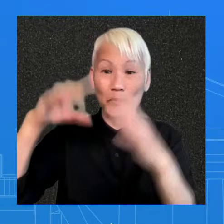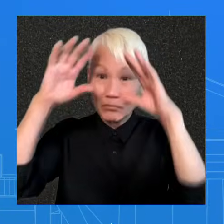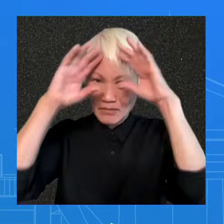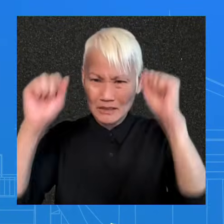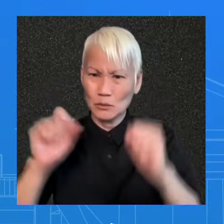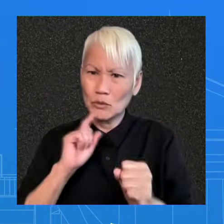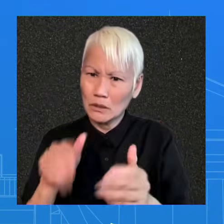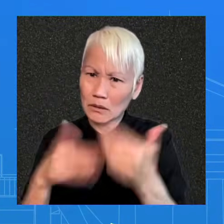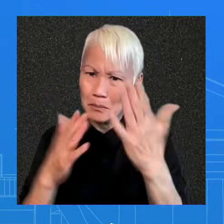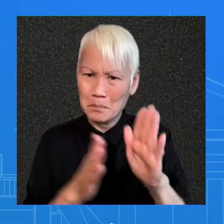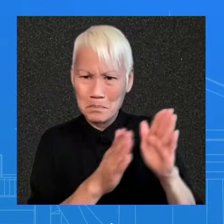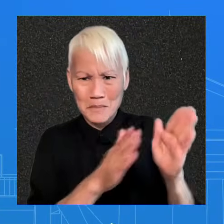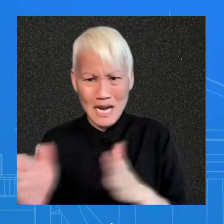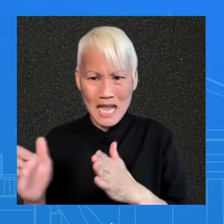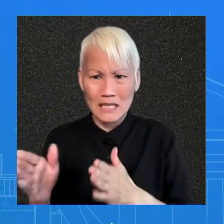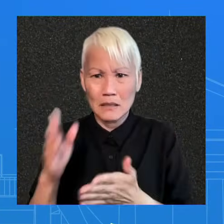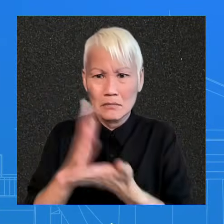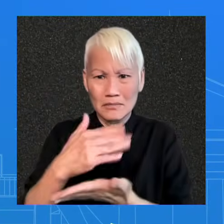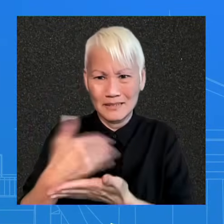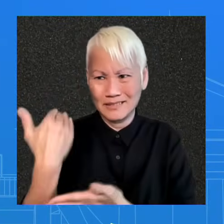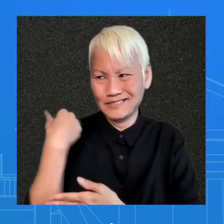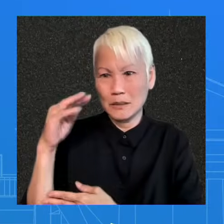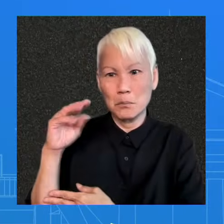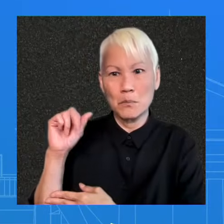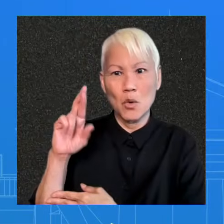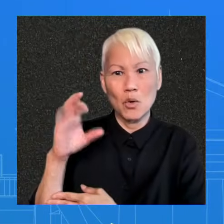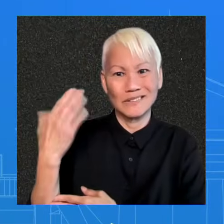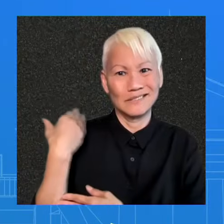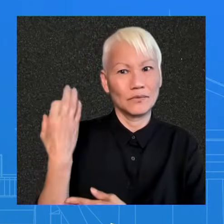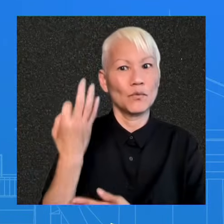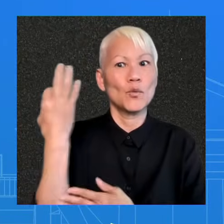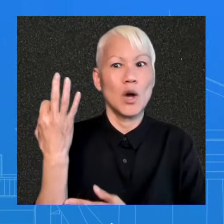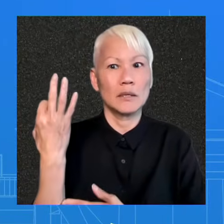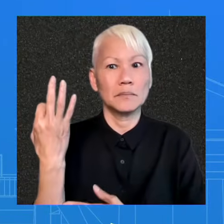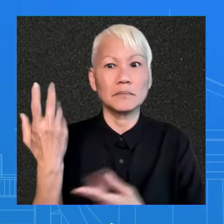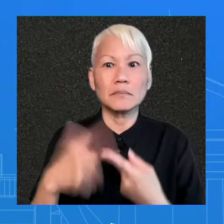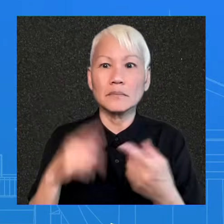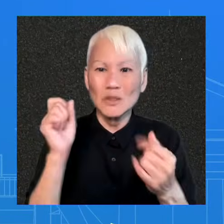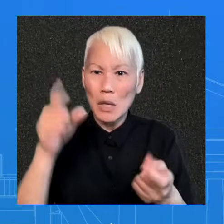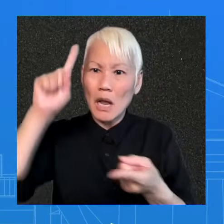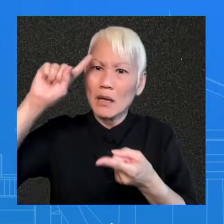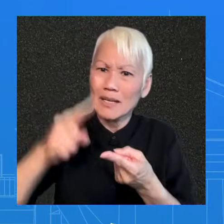on March 9th on how we can reduce the deficit by $3 trillion in the next 10 years.